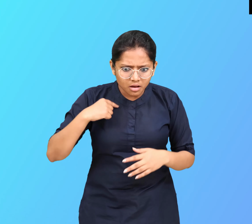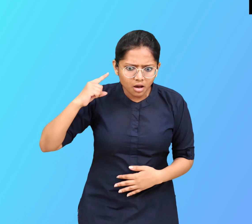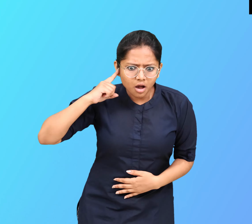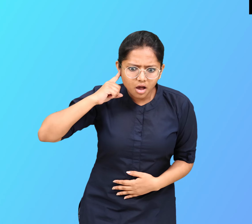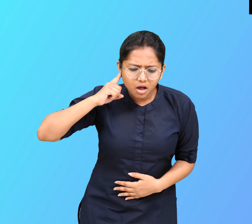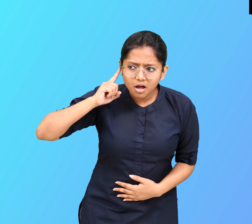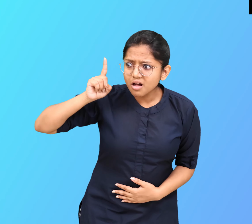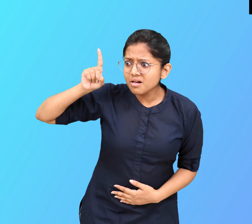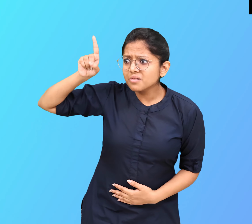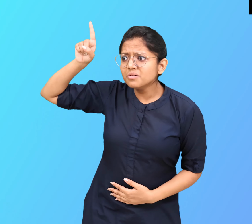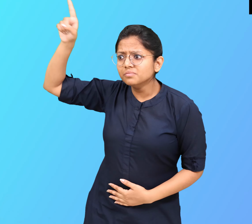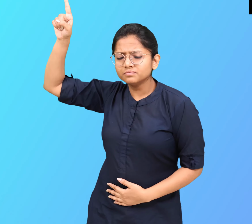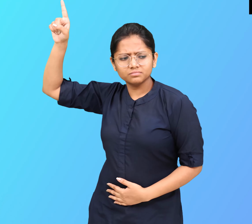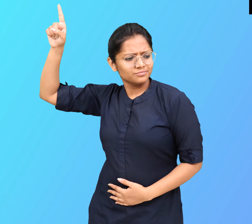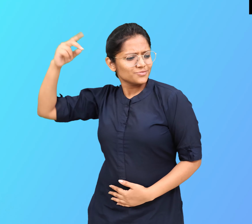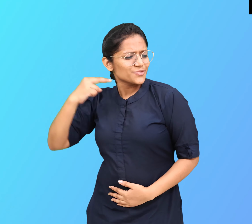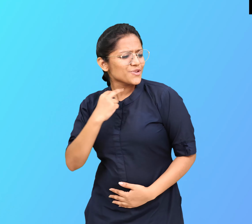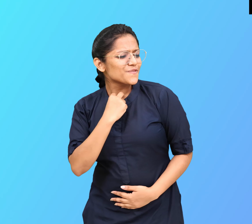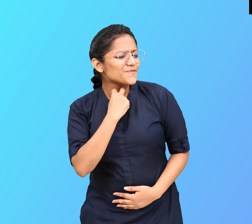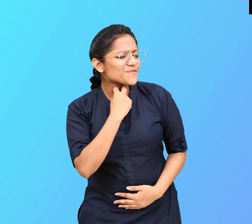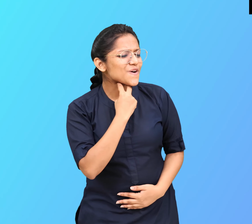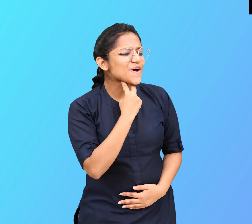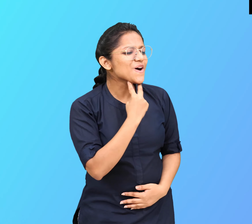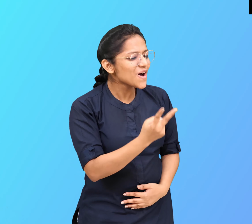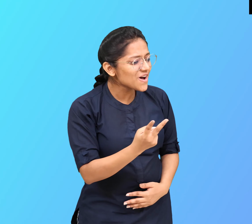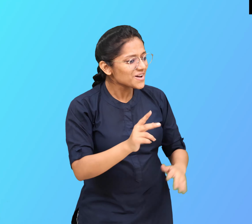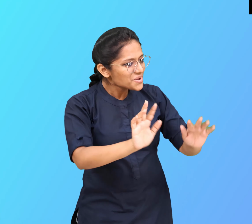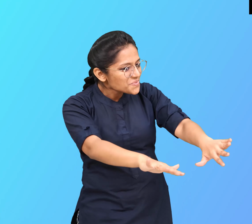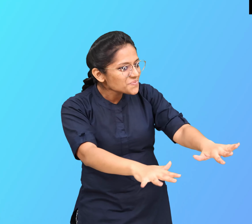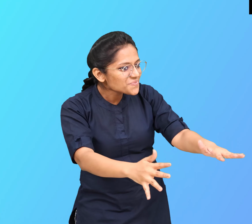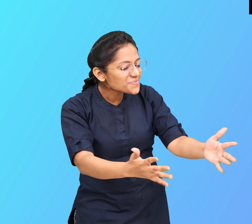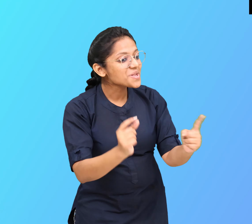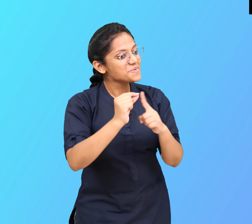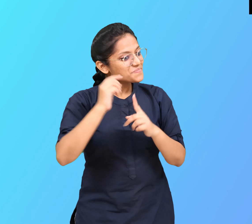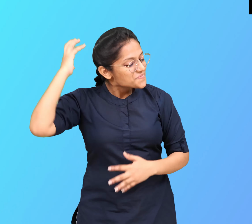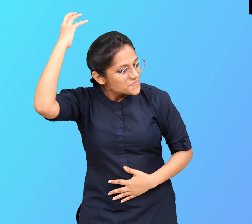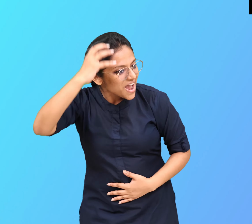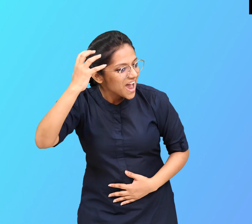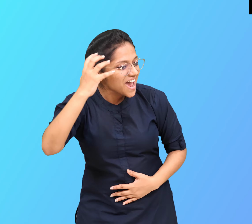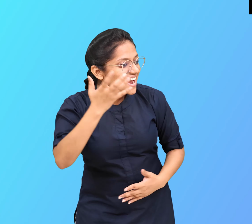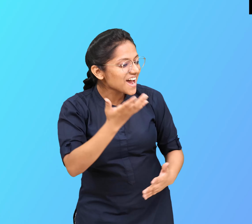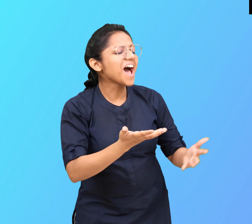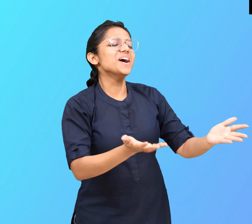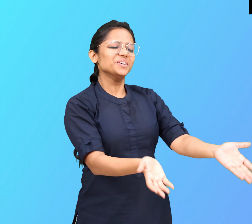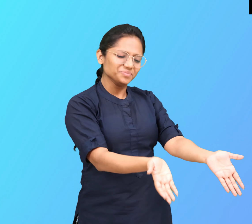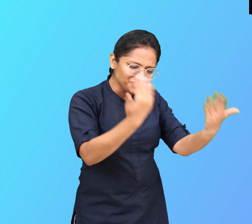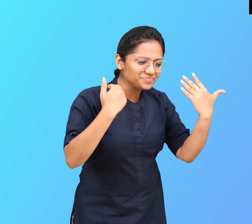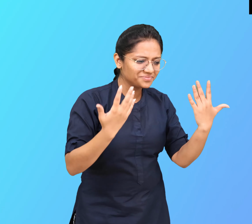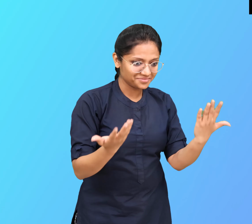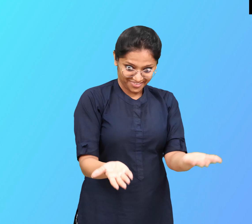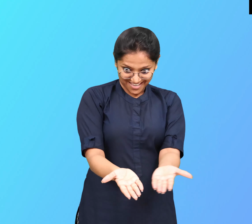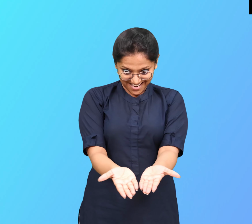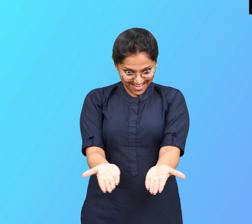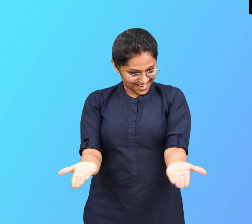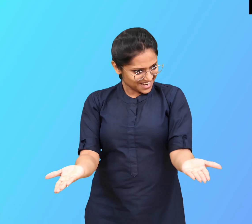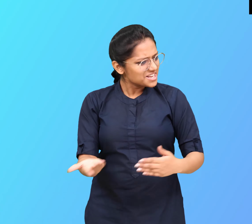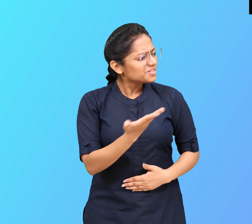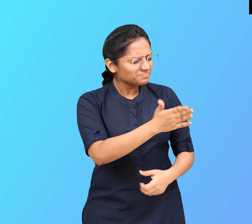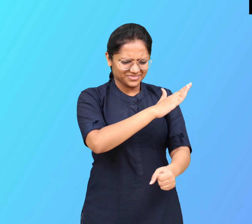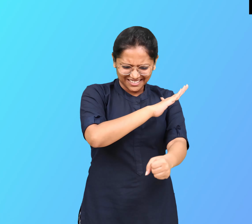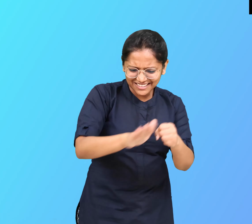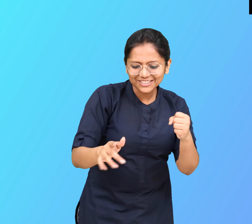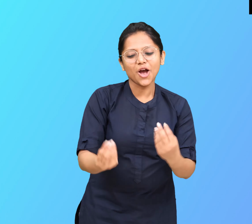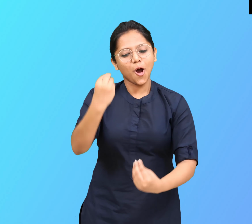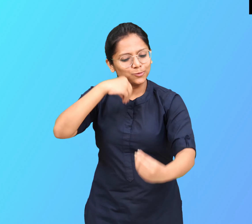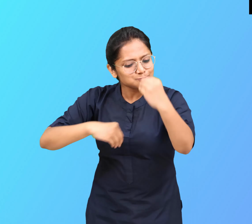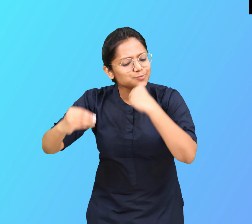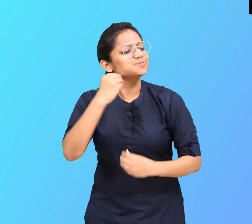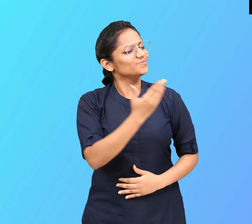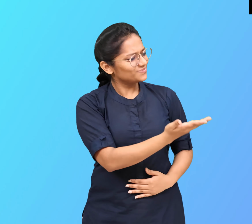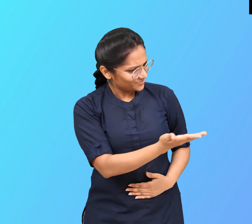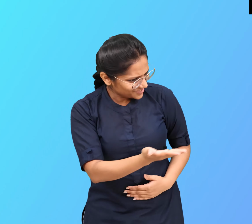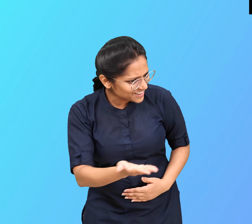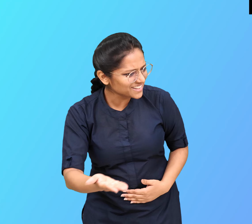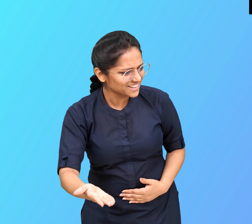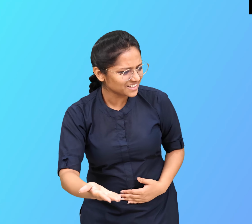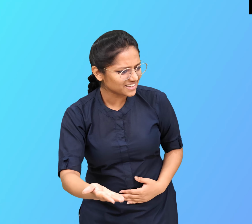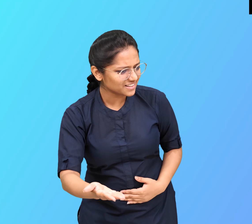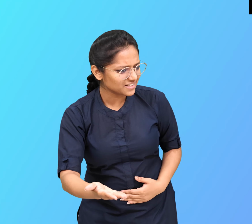I heard a voice say to me, ‘Get up, Peter. Kill anything here and eat it!’